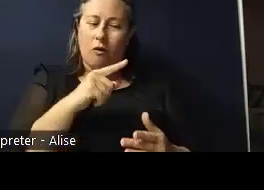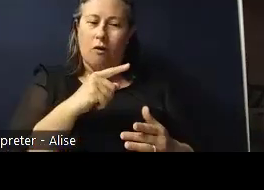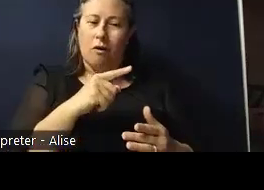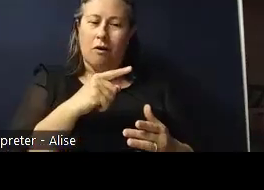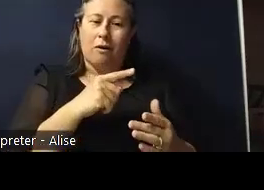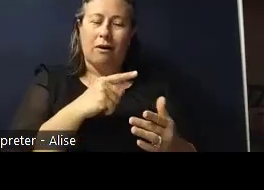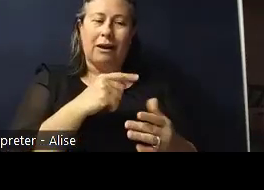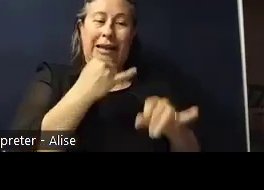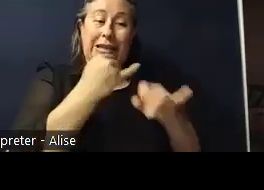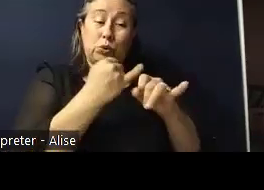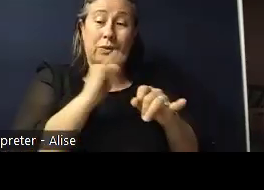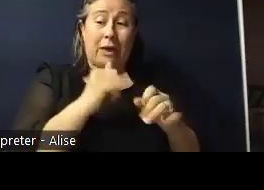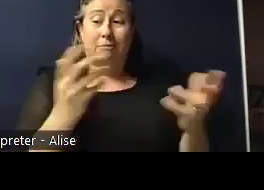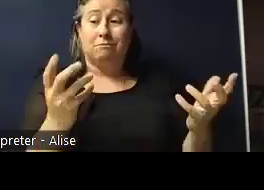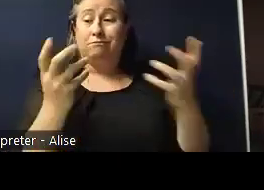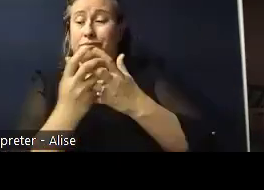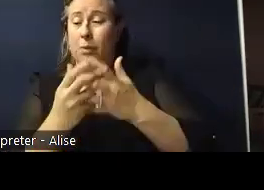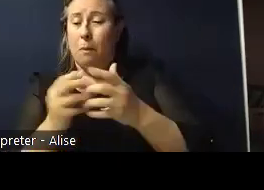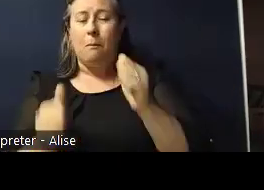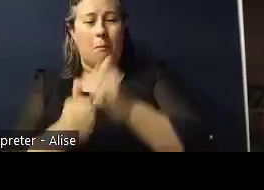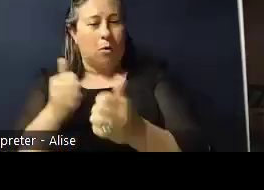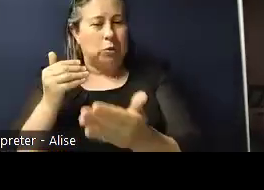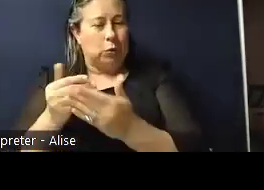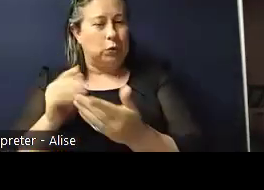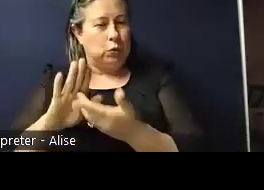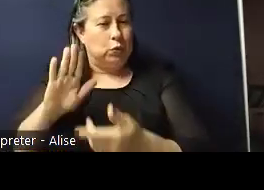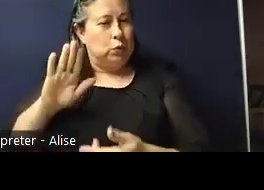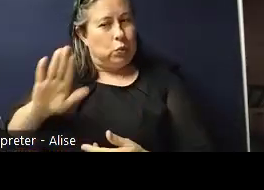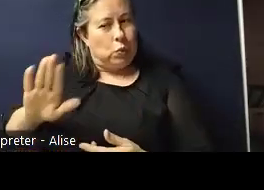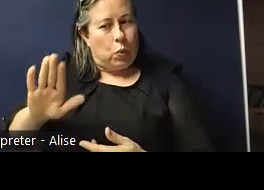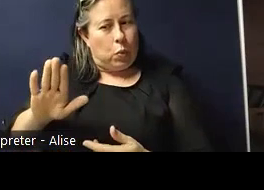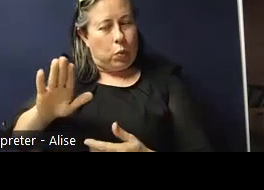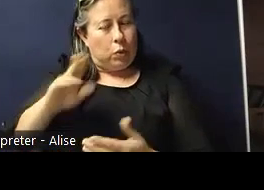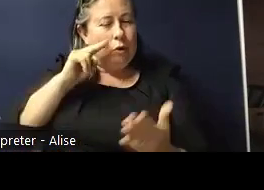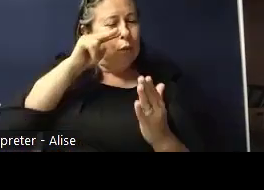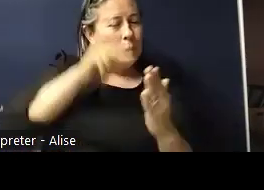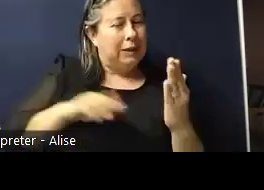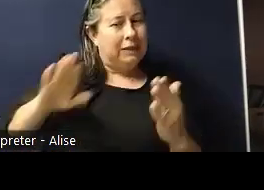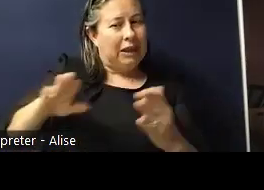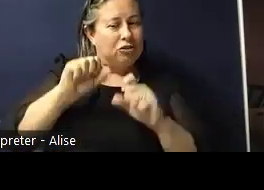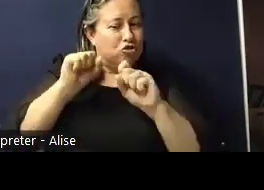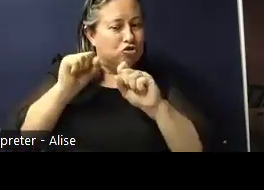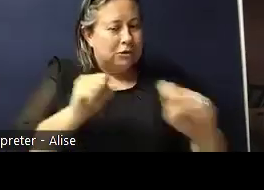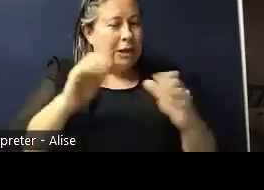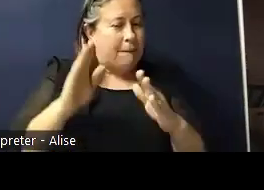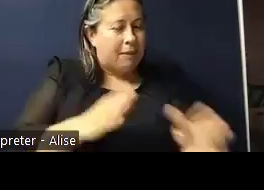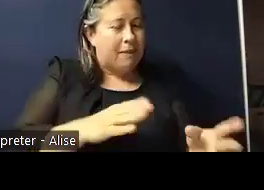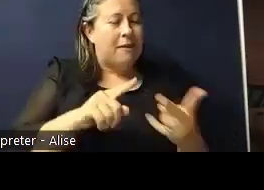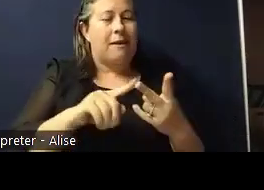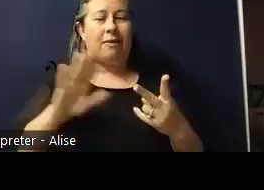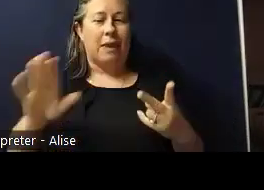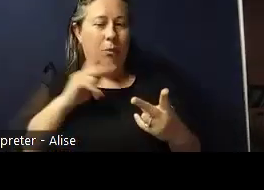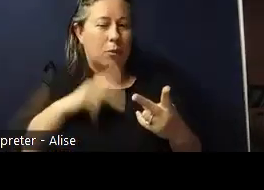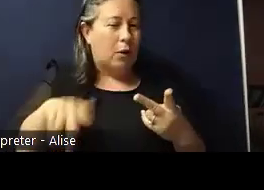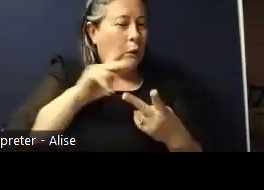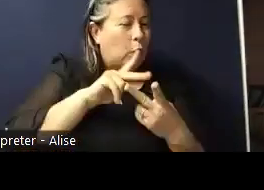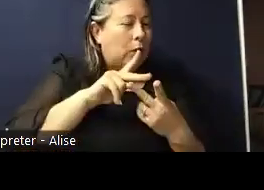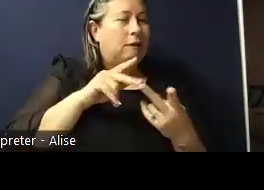and then look at their websites regularly, read their strategic plan, look at the priorities of that institute.